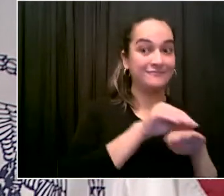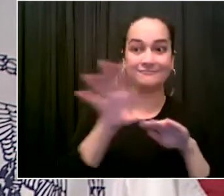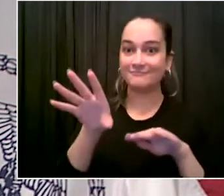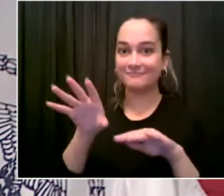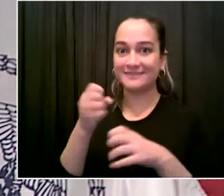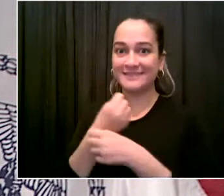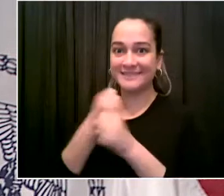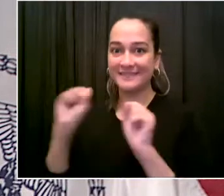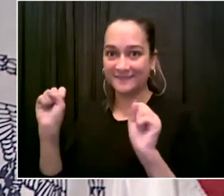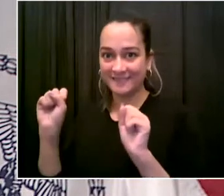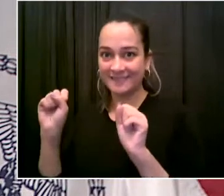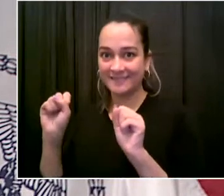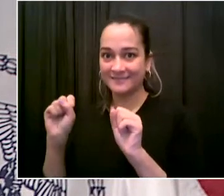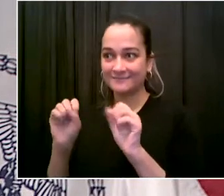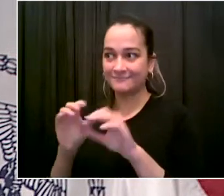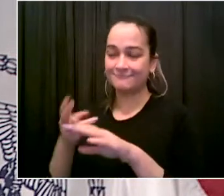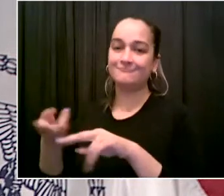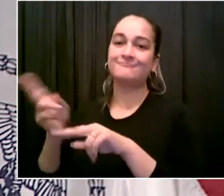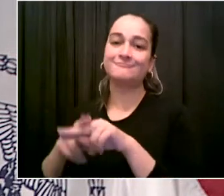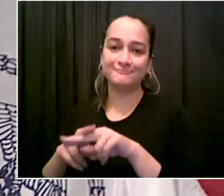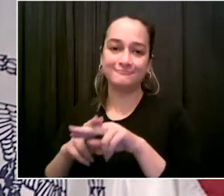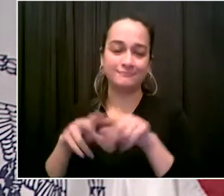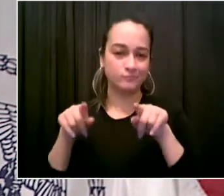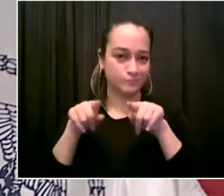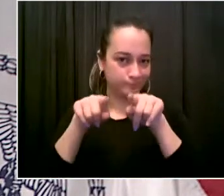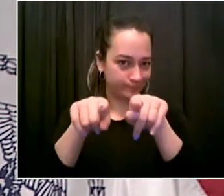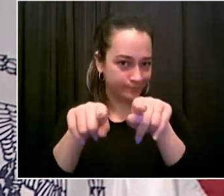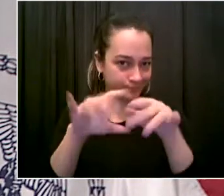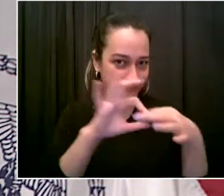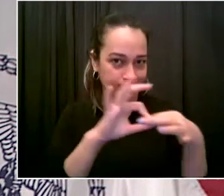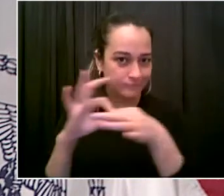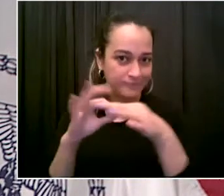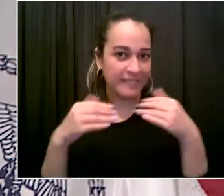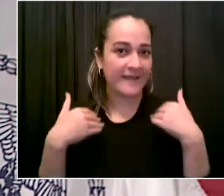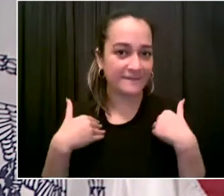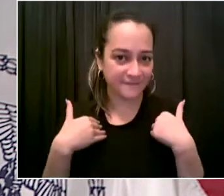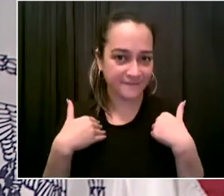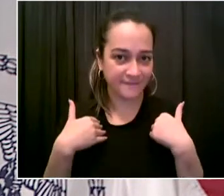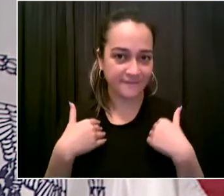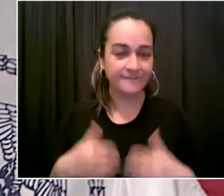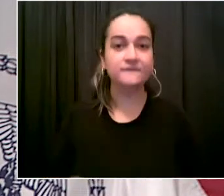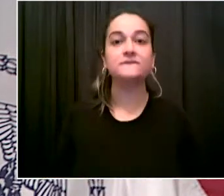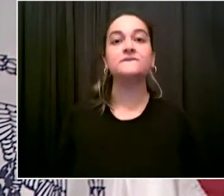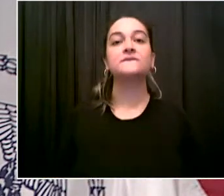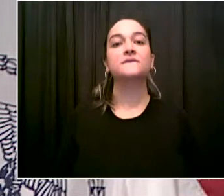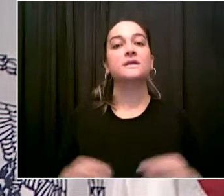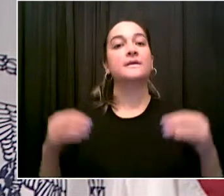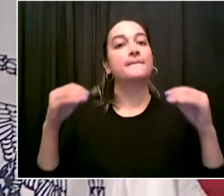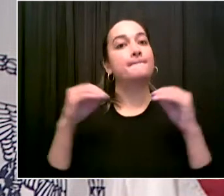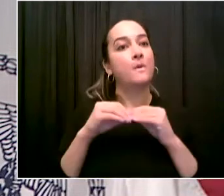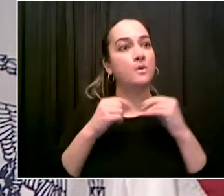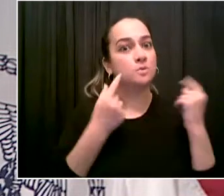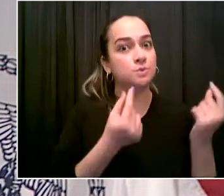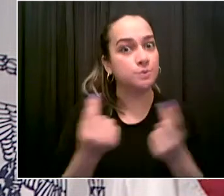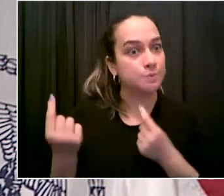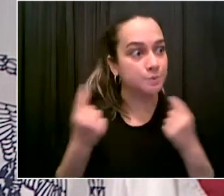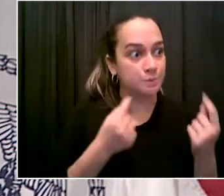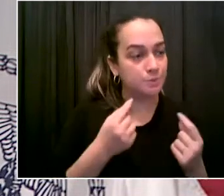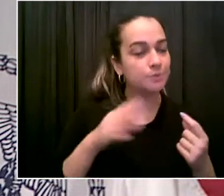COMING BACK STRONG. WILL HAVE SCHOOLS BACK FULL STRENGTH IN SEPTEMBER, WE SEE MORE ACTIVITY IN THE CITY.